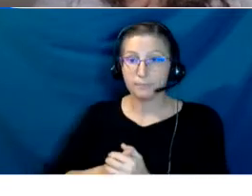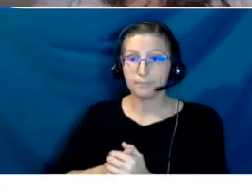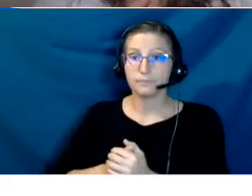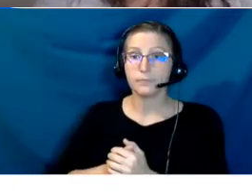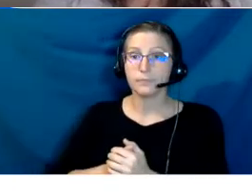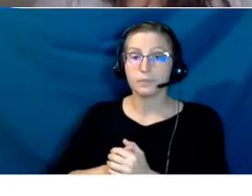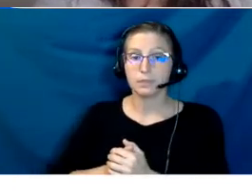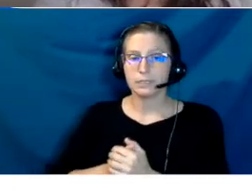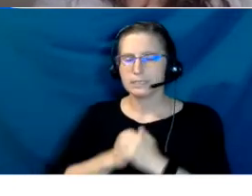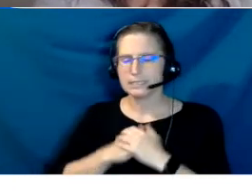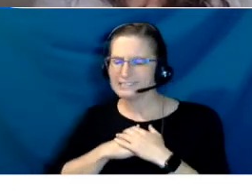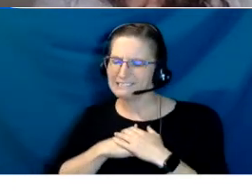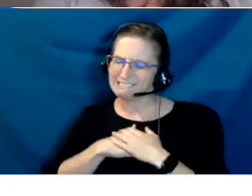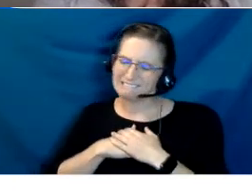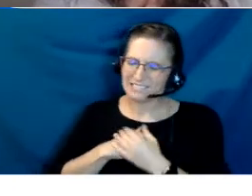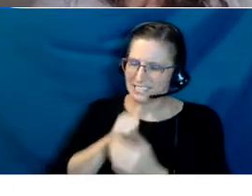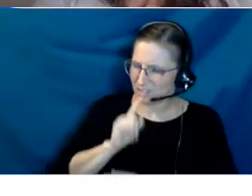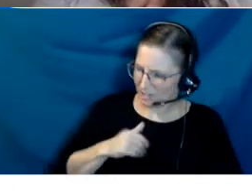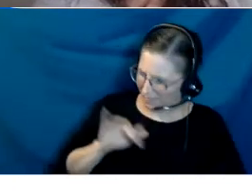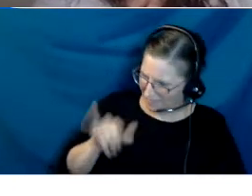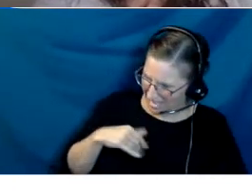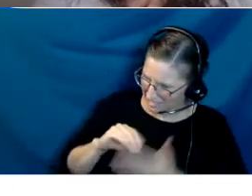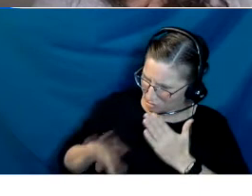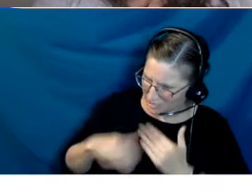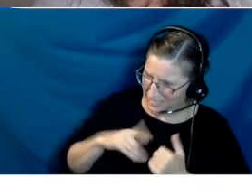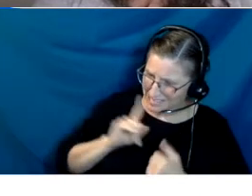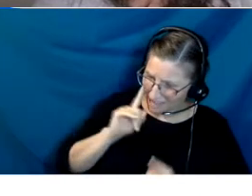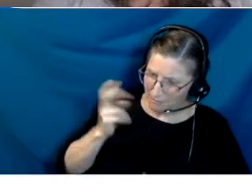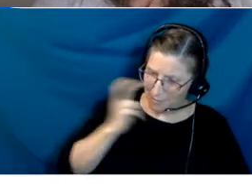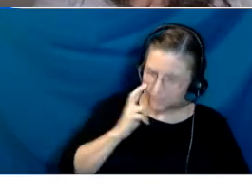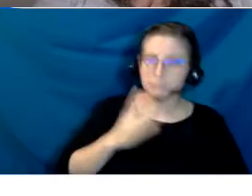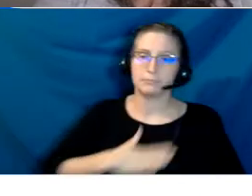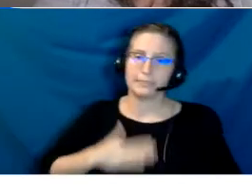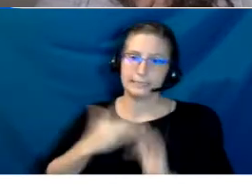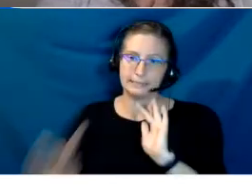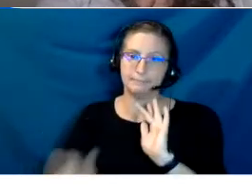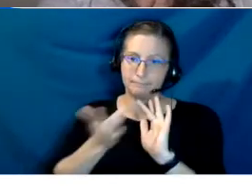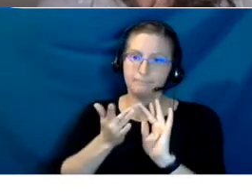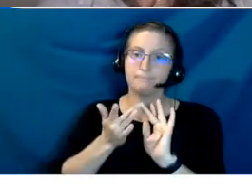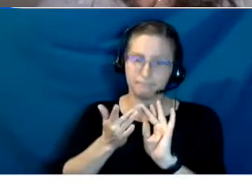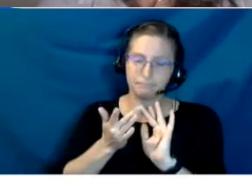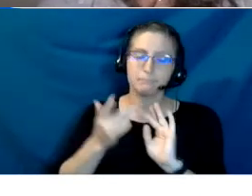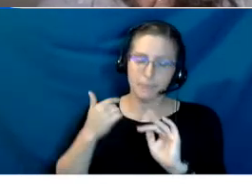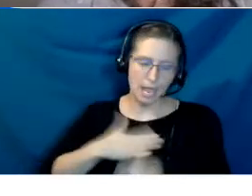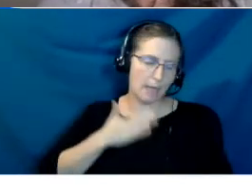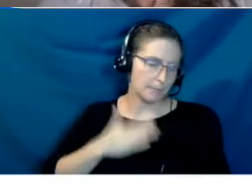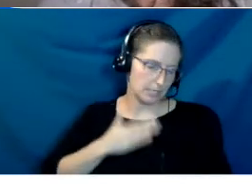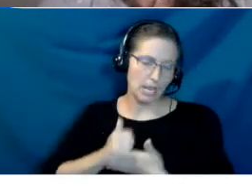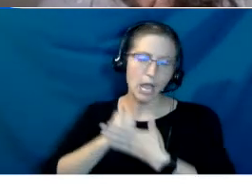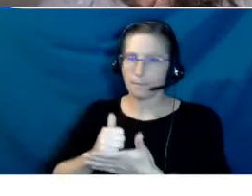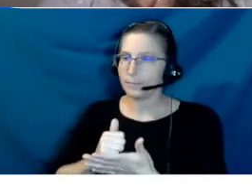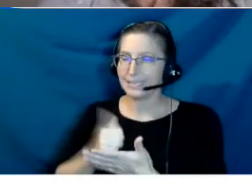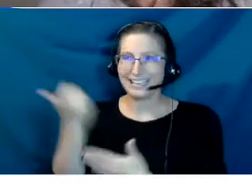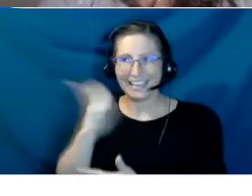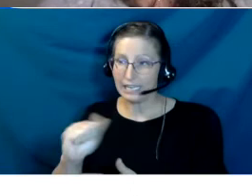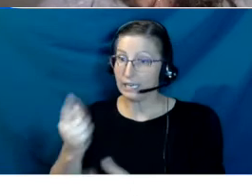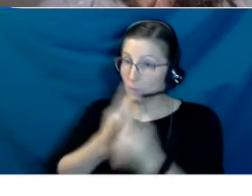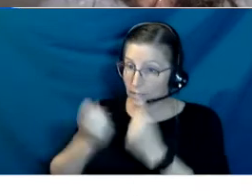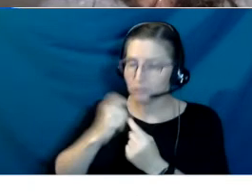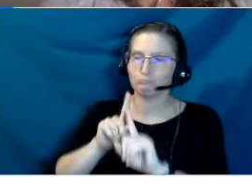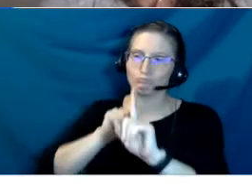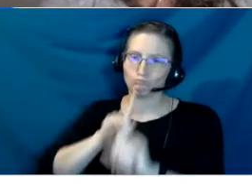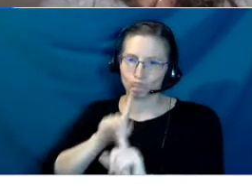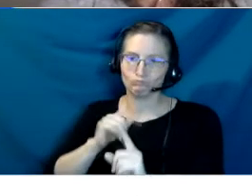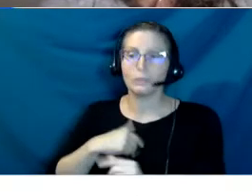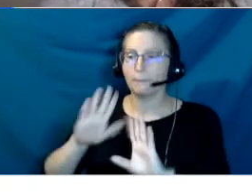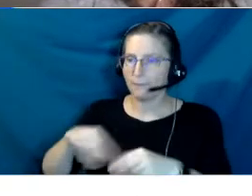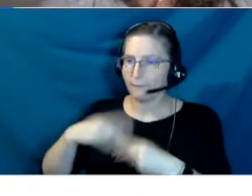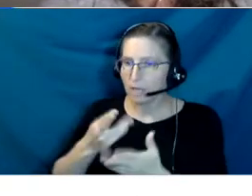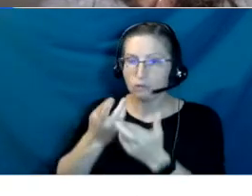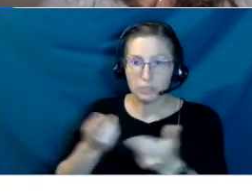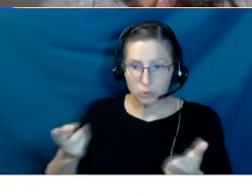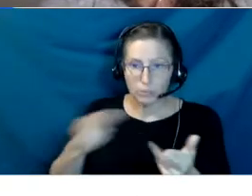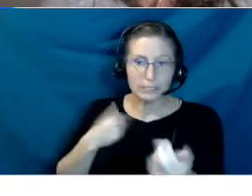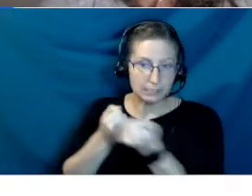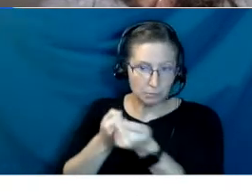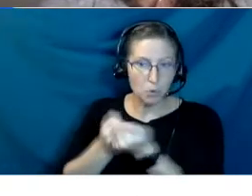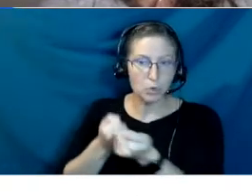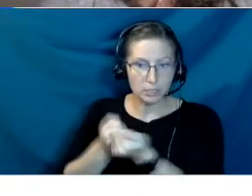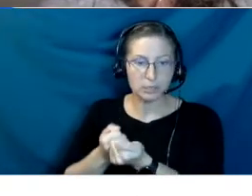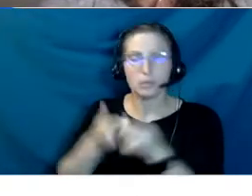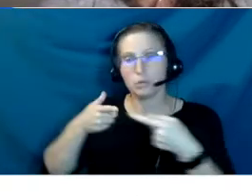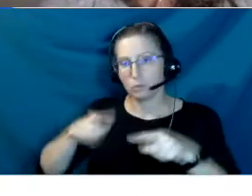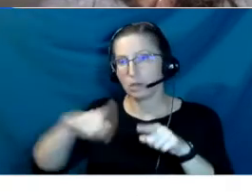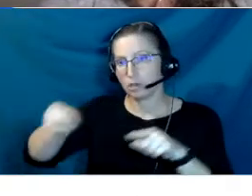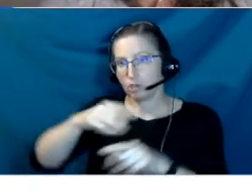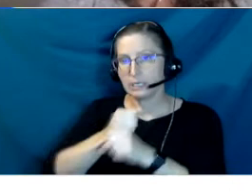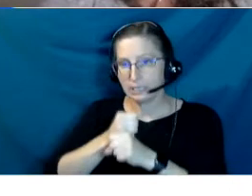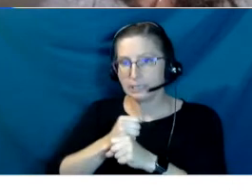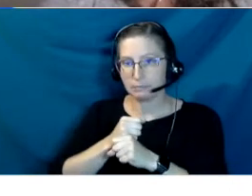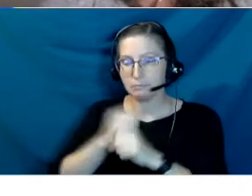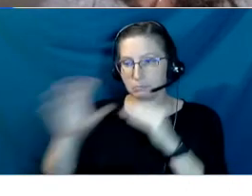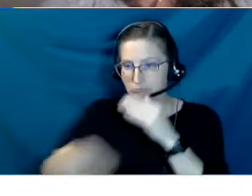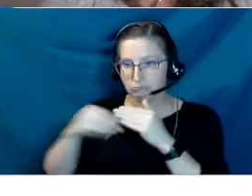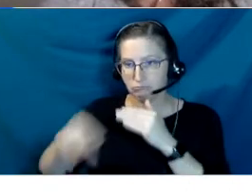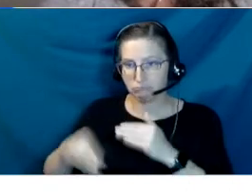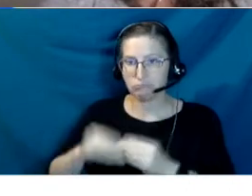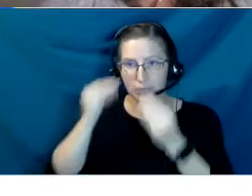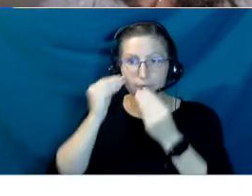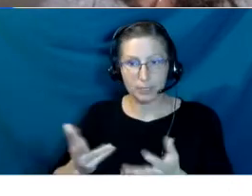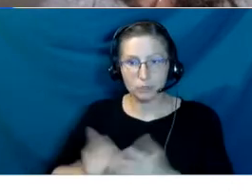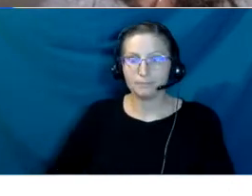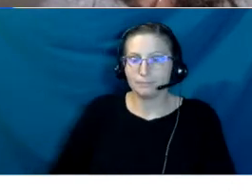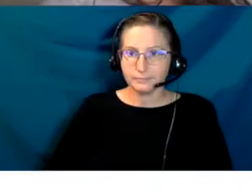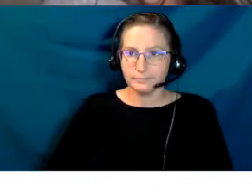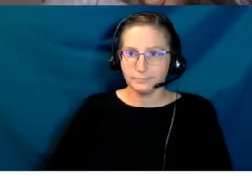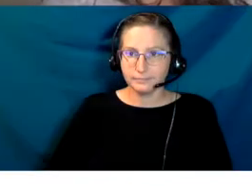questions, provide resources and support while the team gathers additional information.